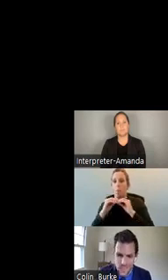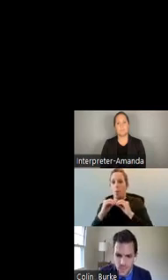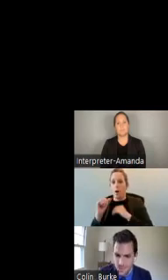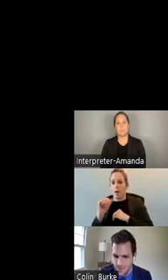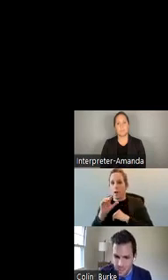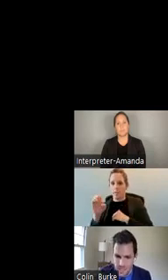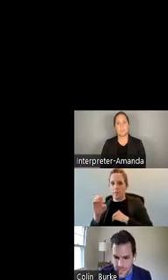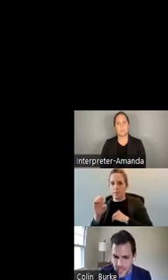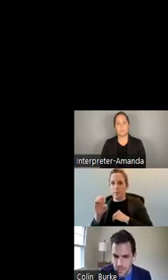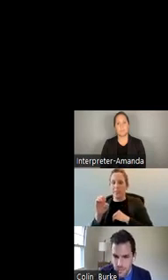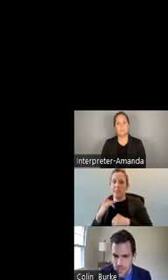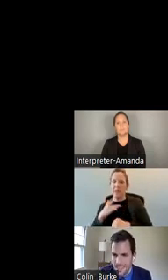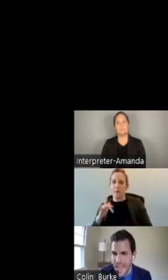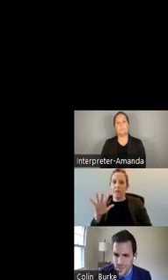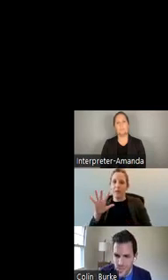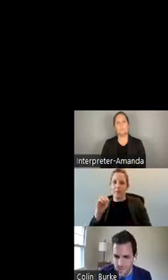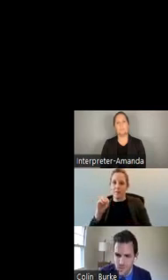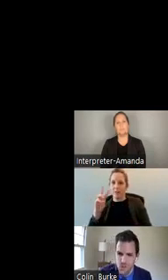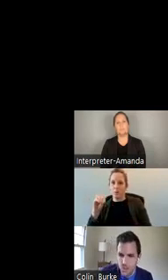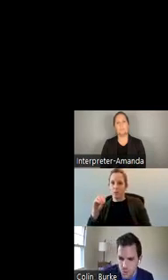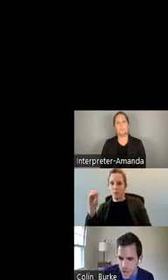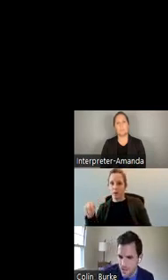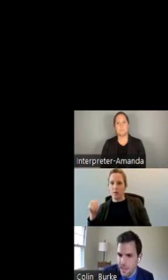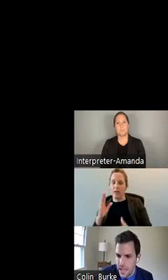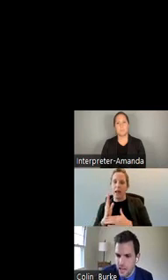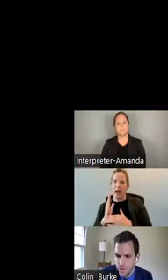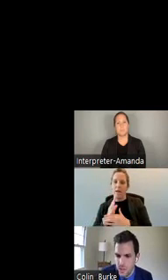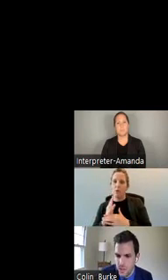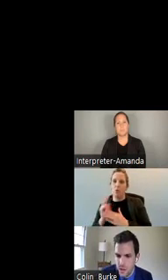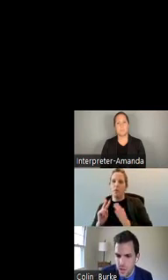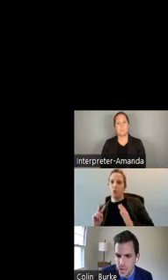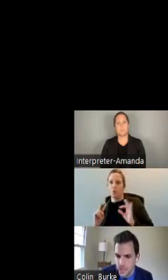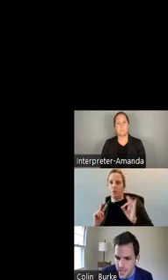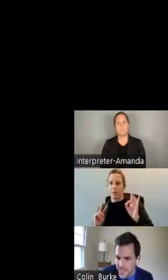is usually about 50 to 60 and the average is about two out of eight categories so you can